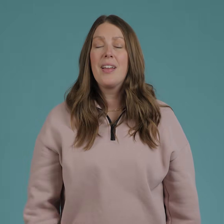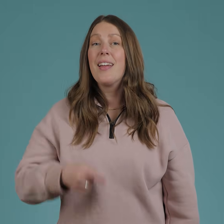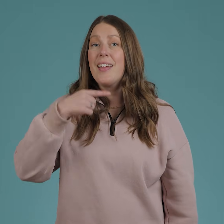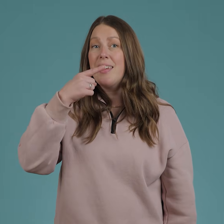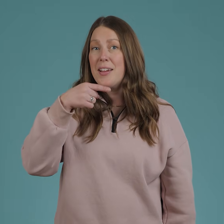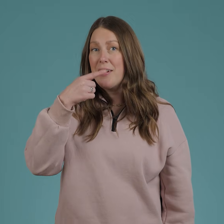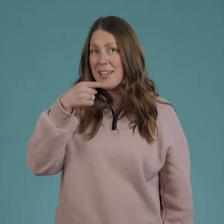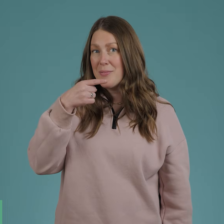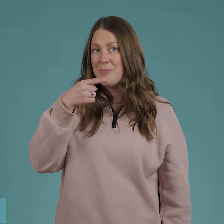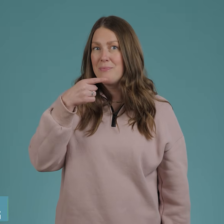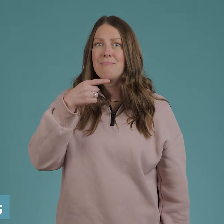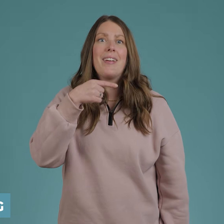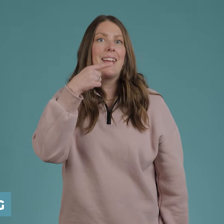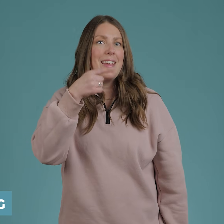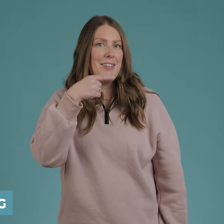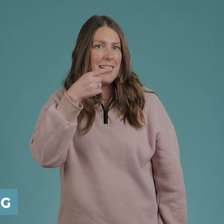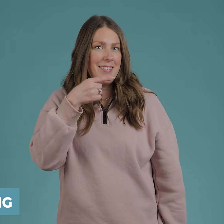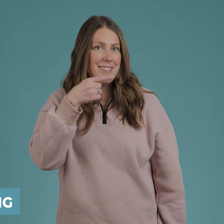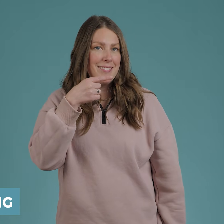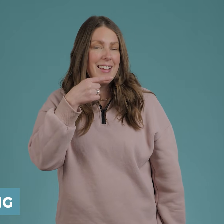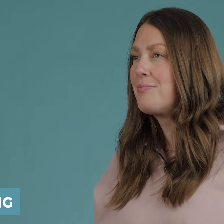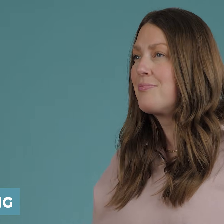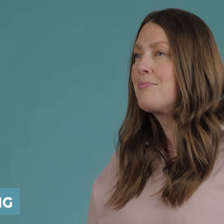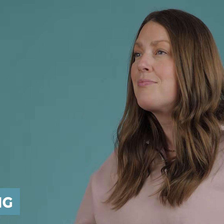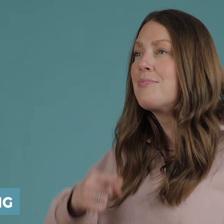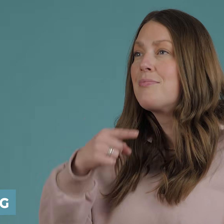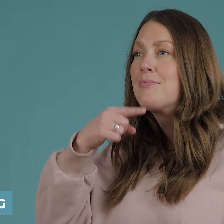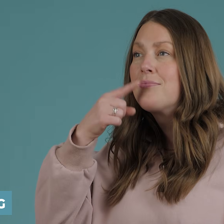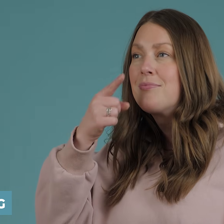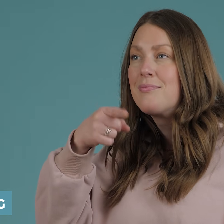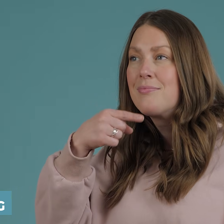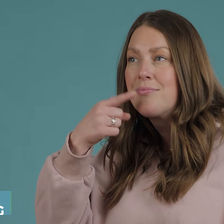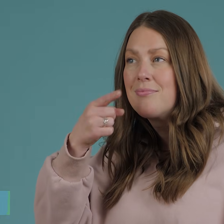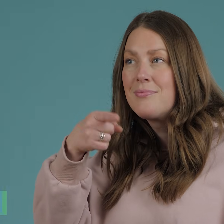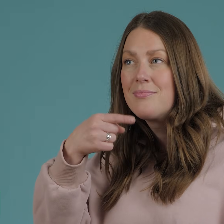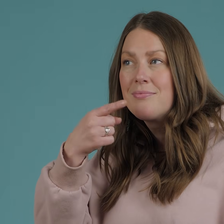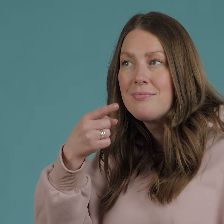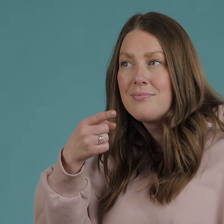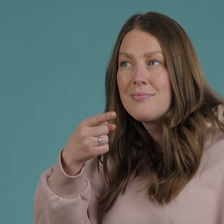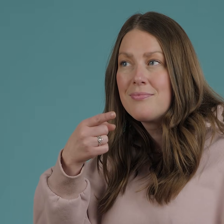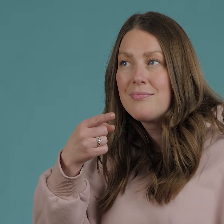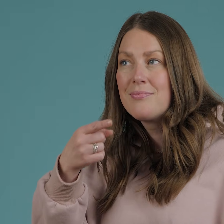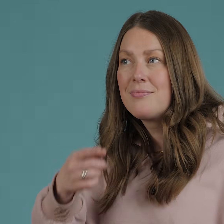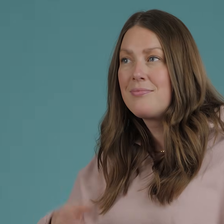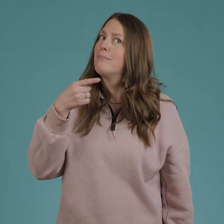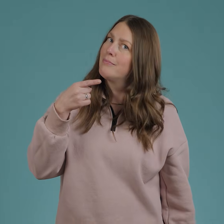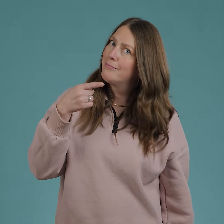Hearing. Hearing. It's an index finger moving out from your mouth.